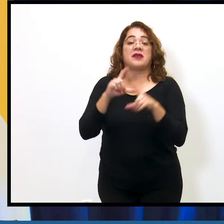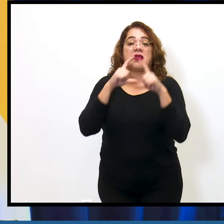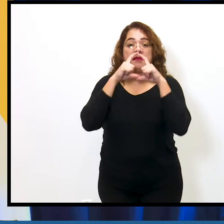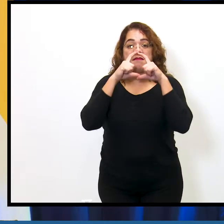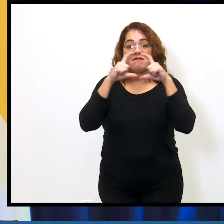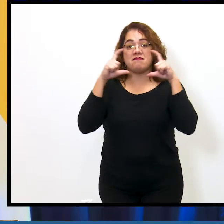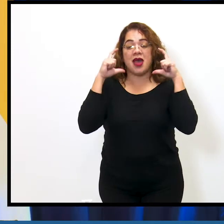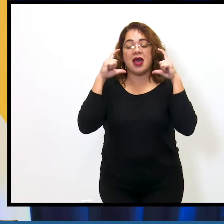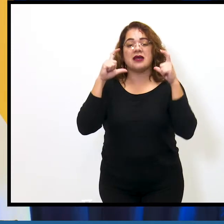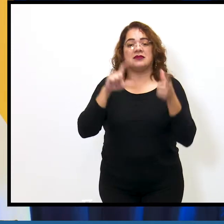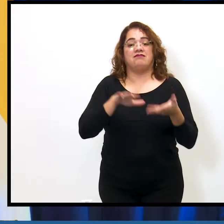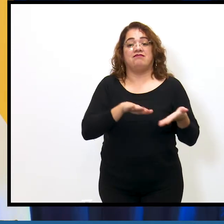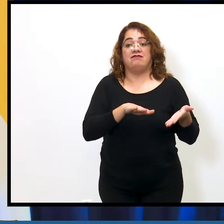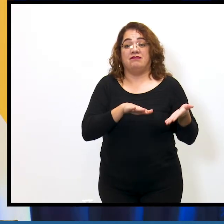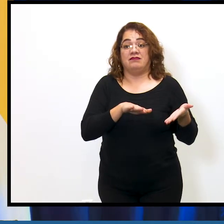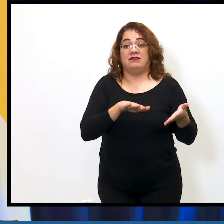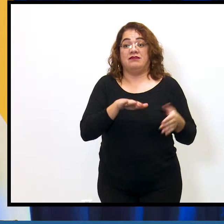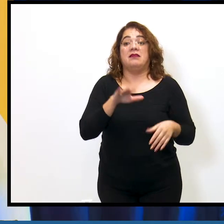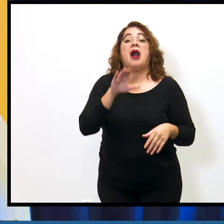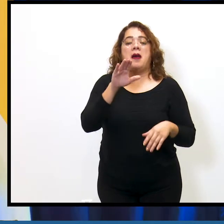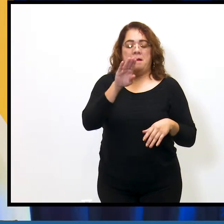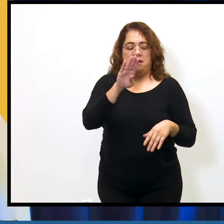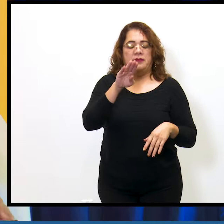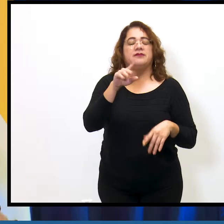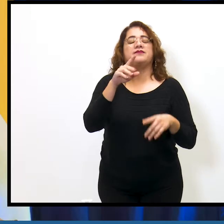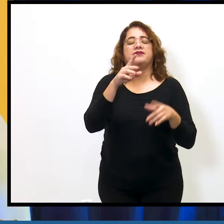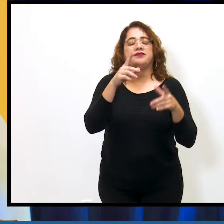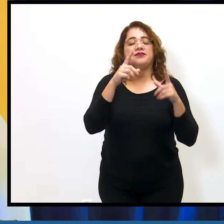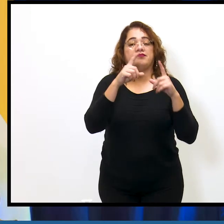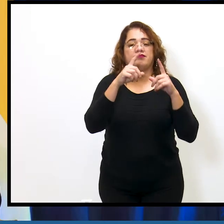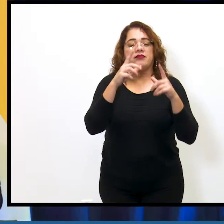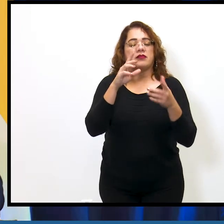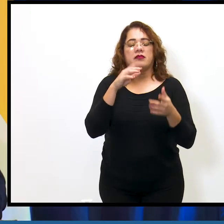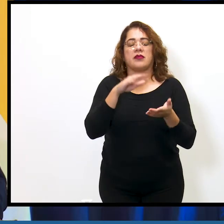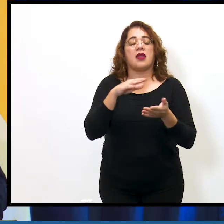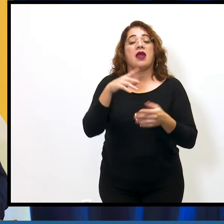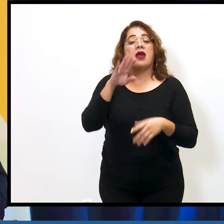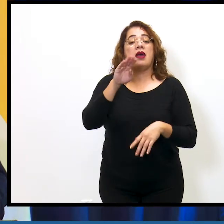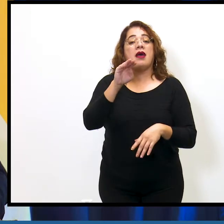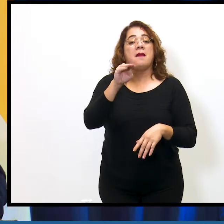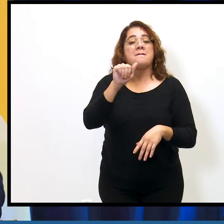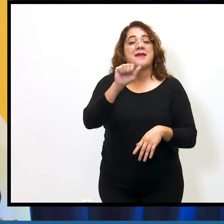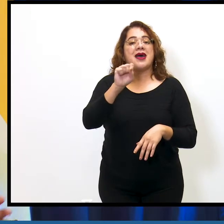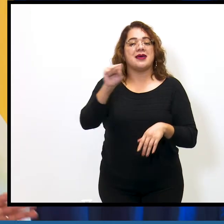and we're nearing capacity at our local morgues. The virus is devastating families and there